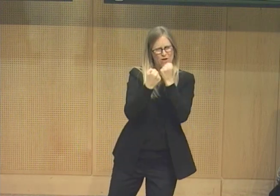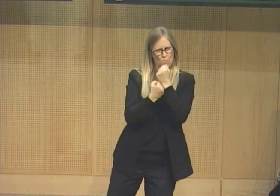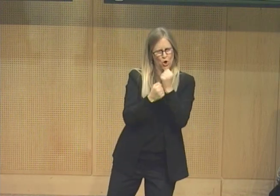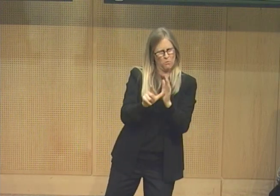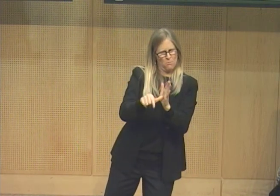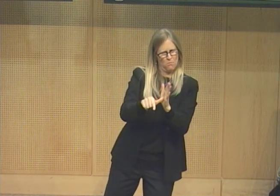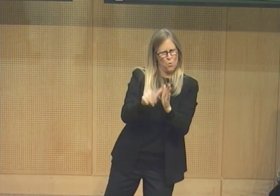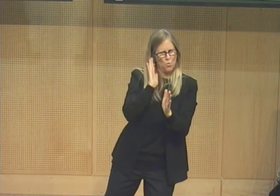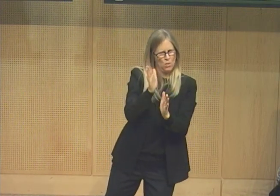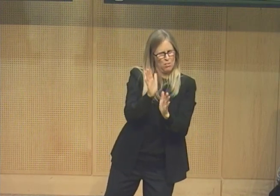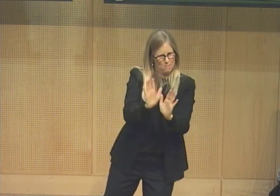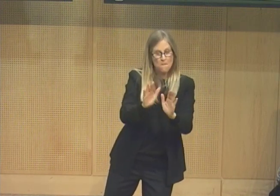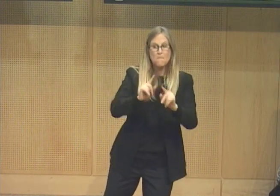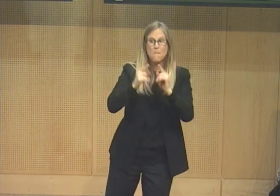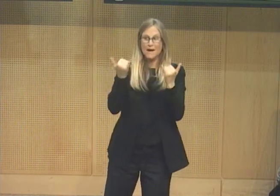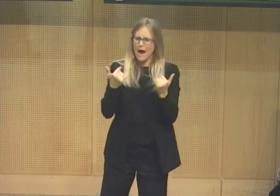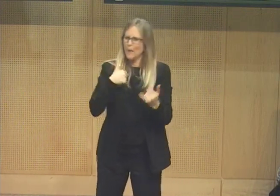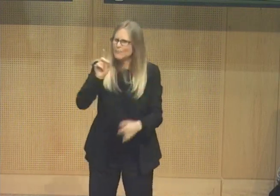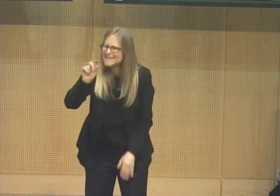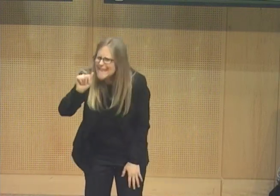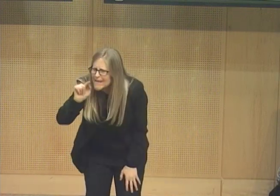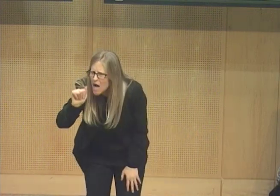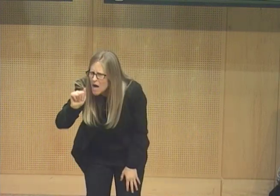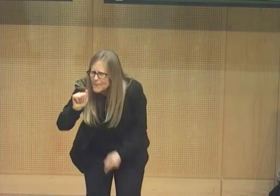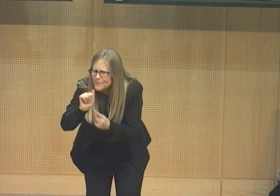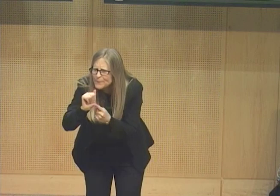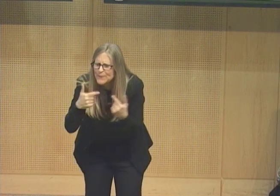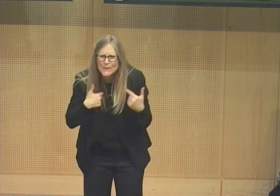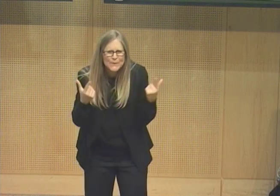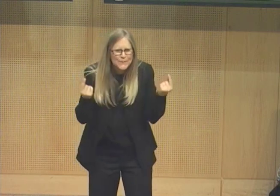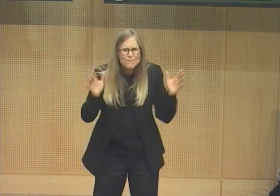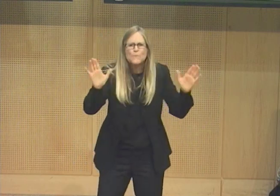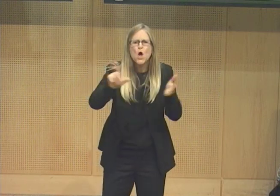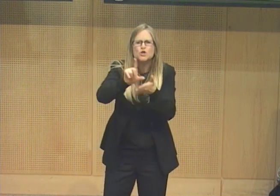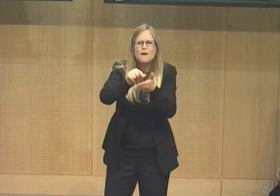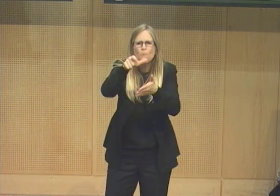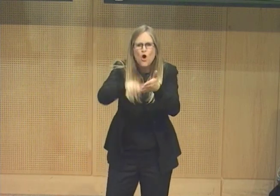about the data that I collected.